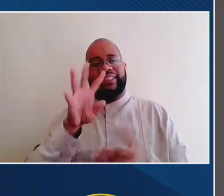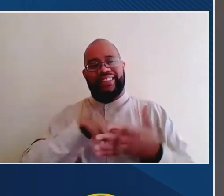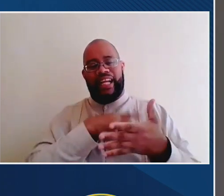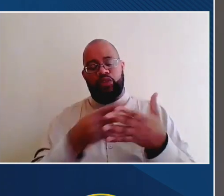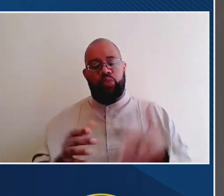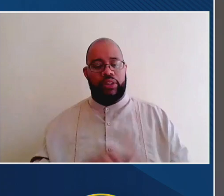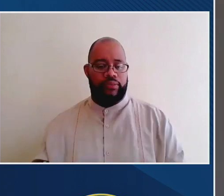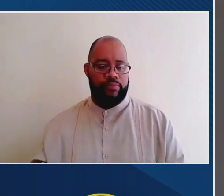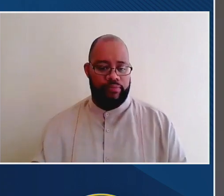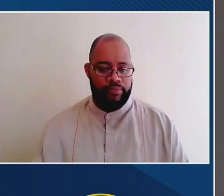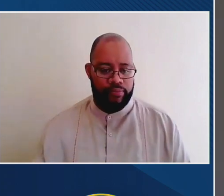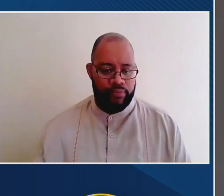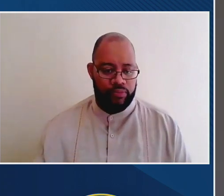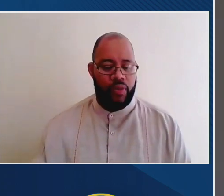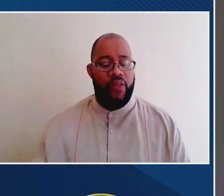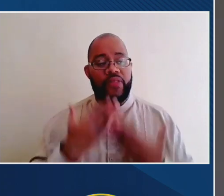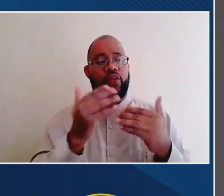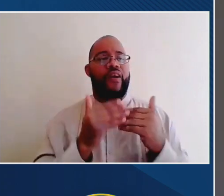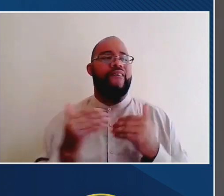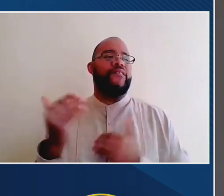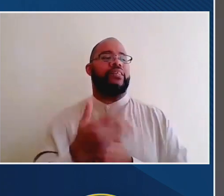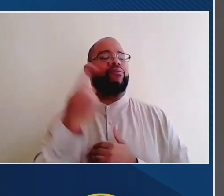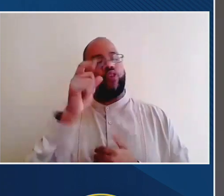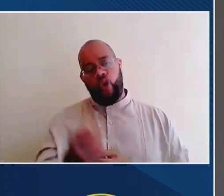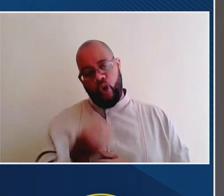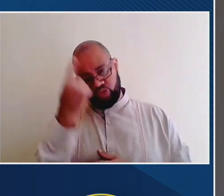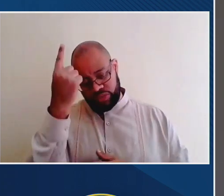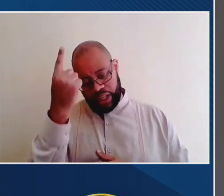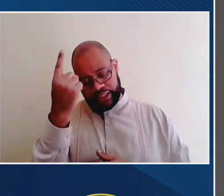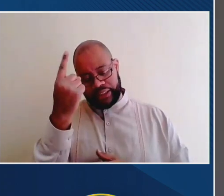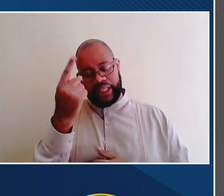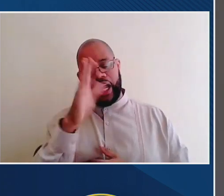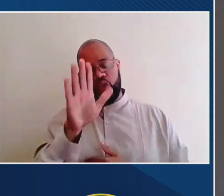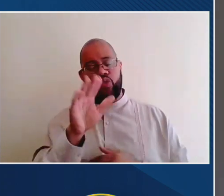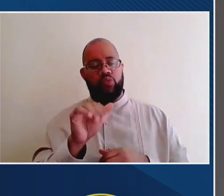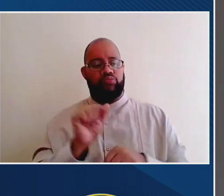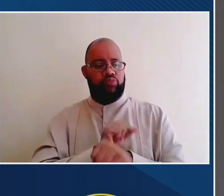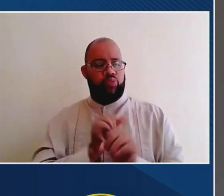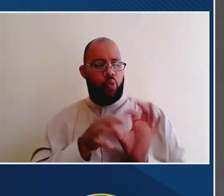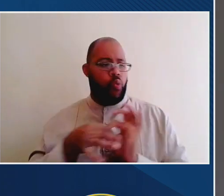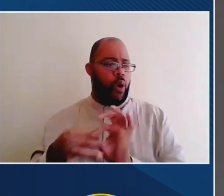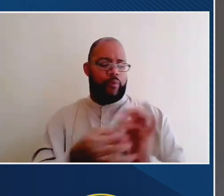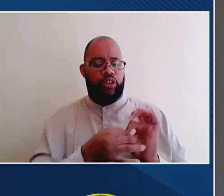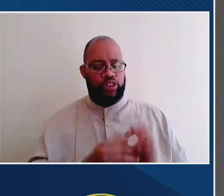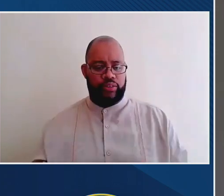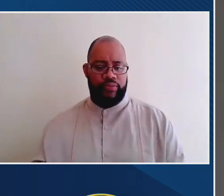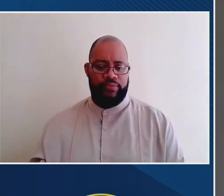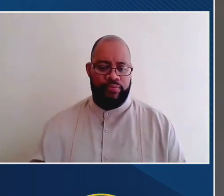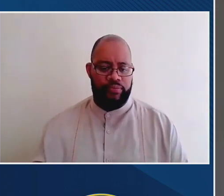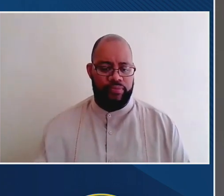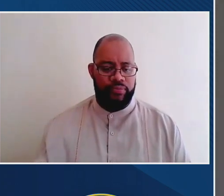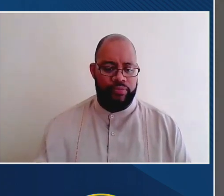We thank you in advance for understanding and cooperation. We will be using breakout rooms in